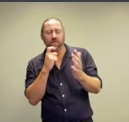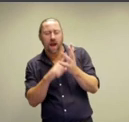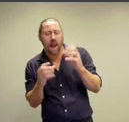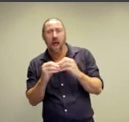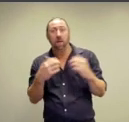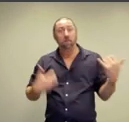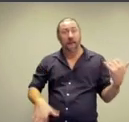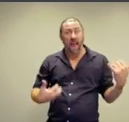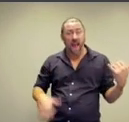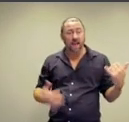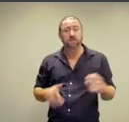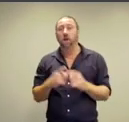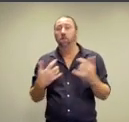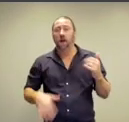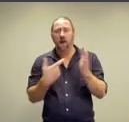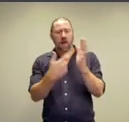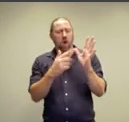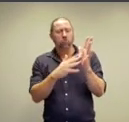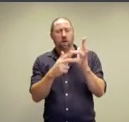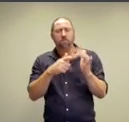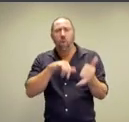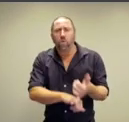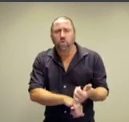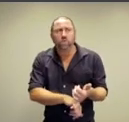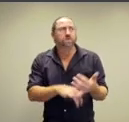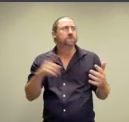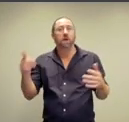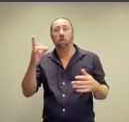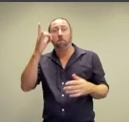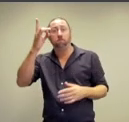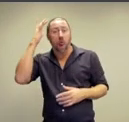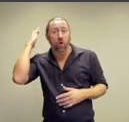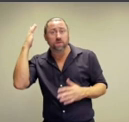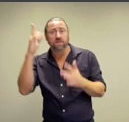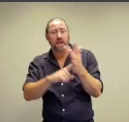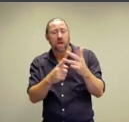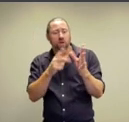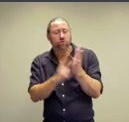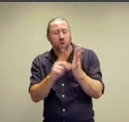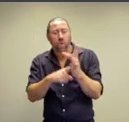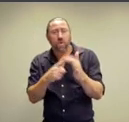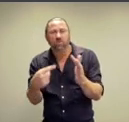played in. As we can see here, bands like the Ramones, musicians like Blondie and